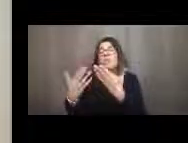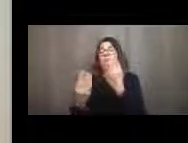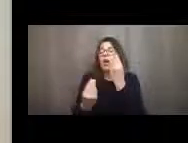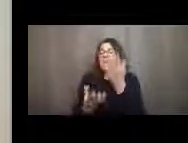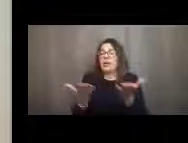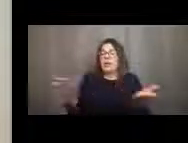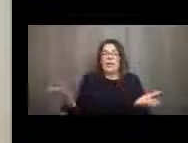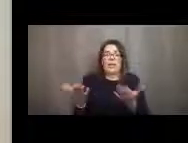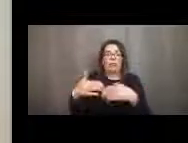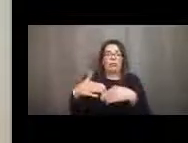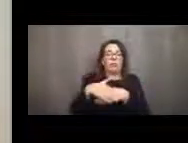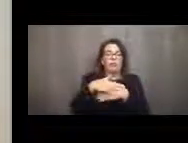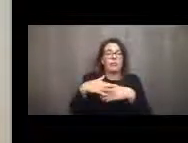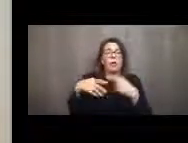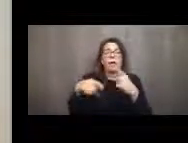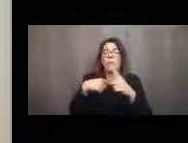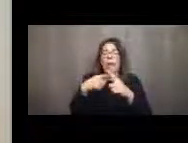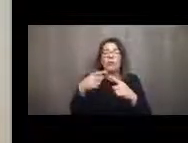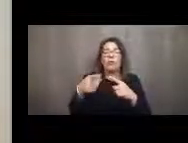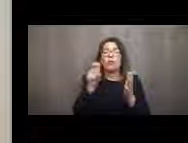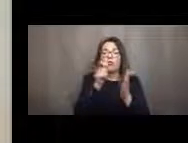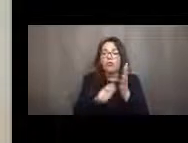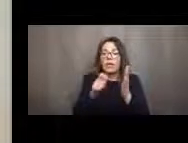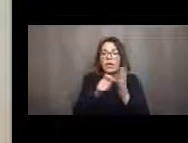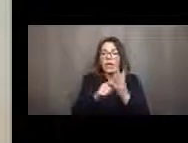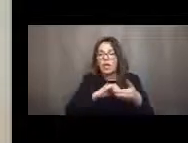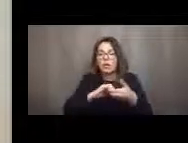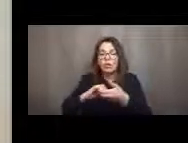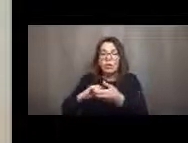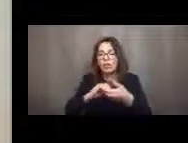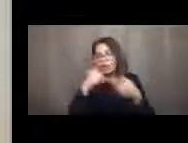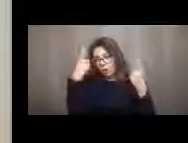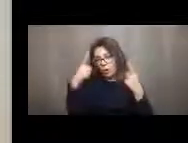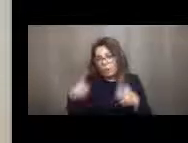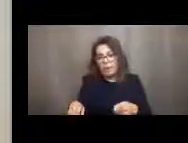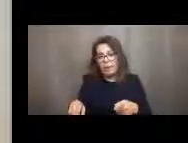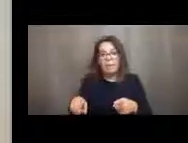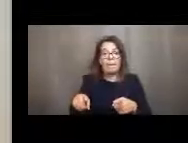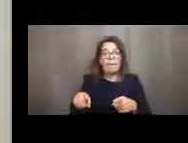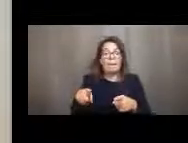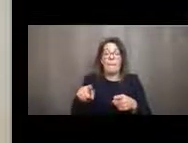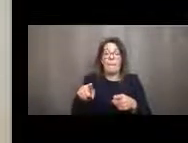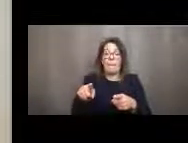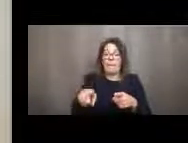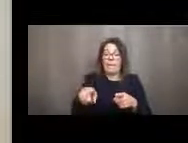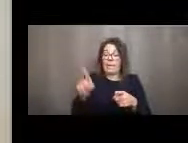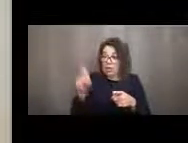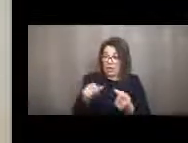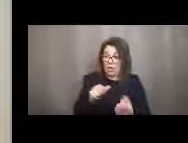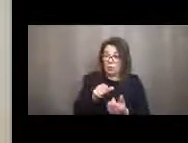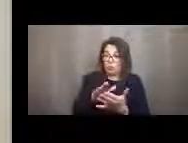on the slide about the written consortium agreement and, again, the need to address FCOI requirements